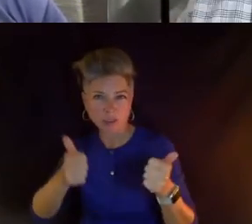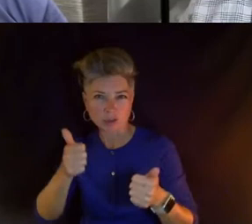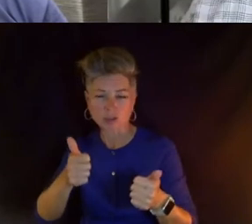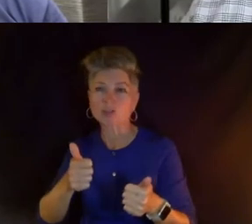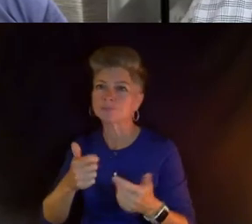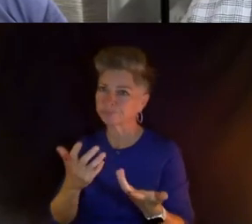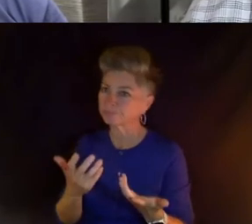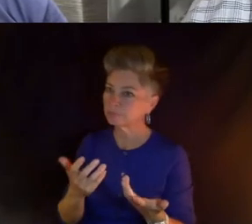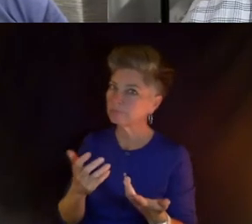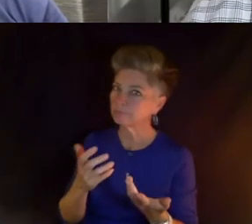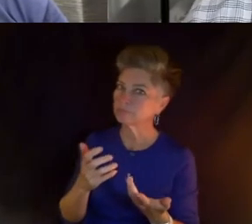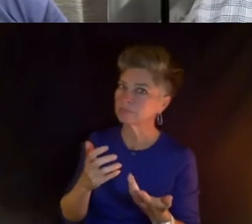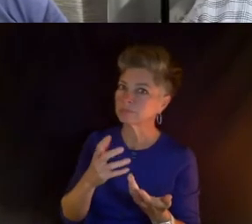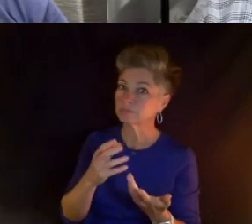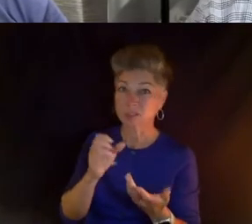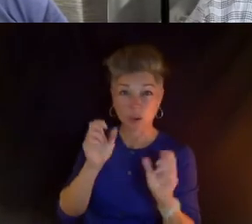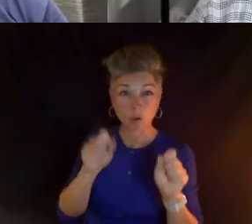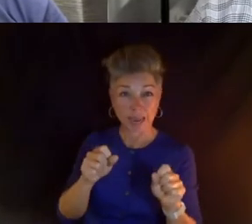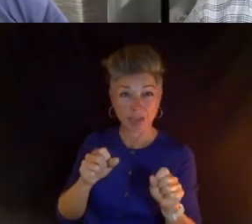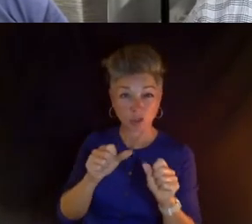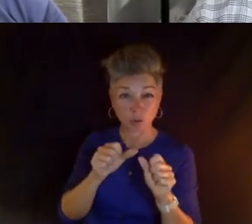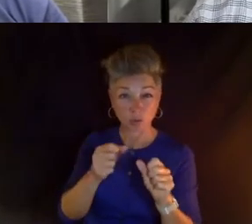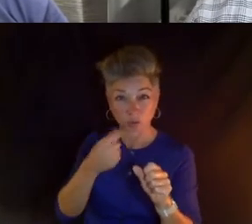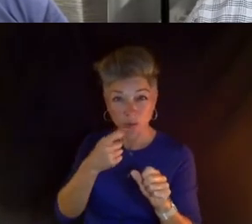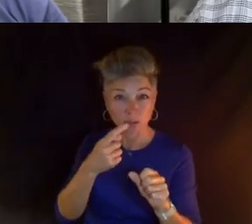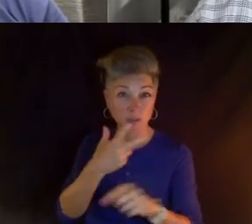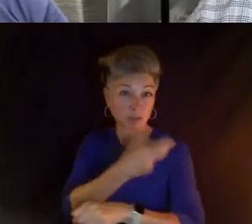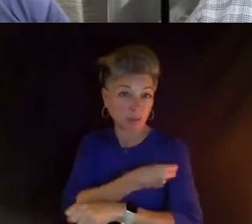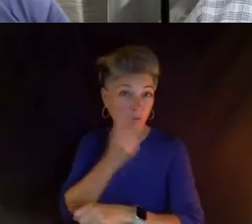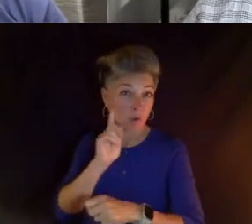can you take something for a little while and then stop? Are there additional health risks